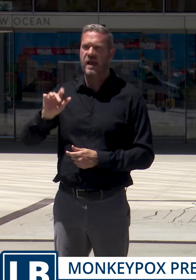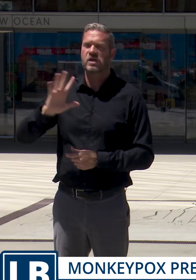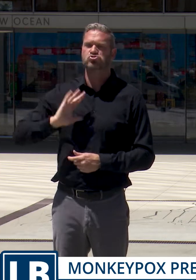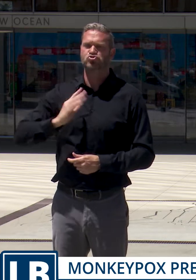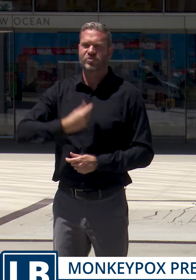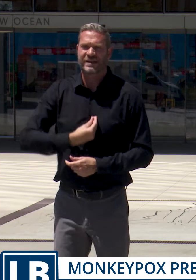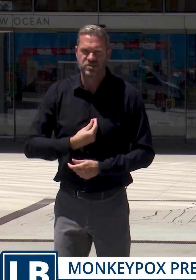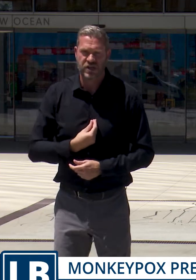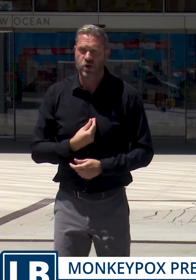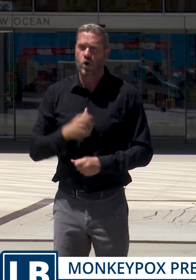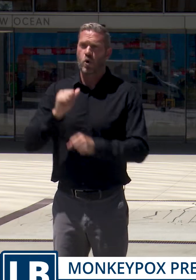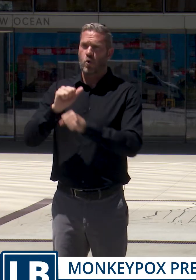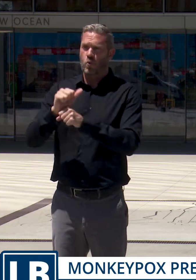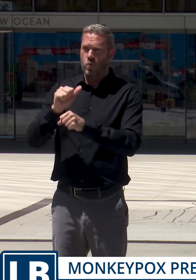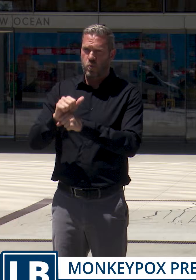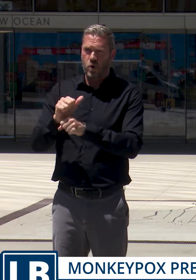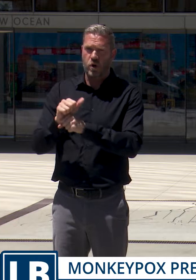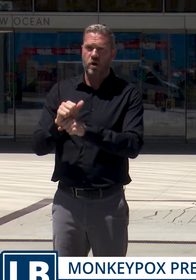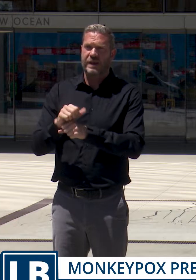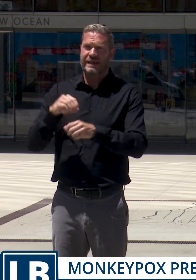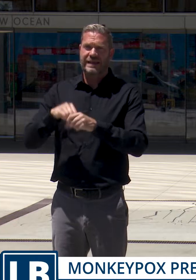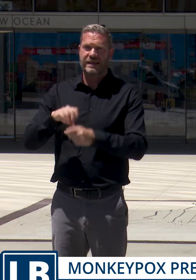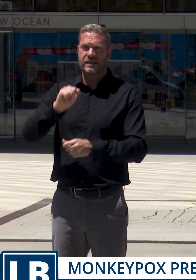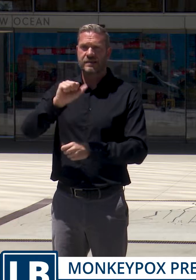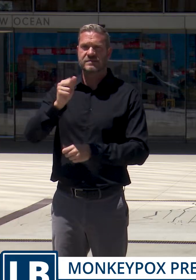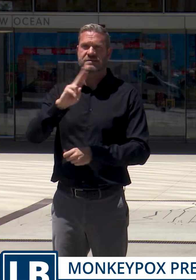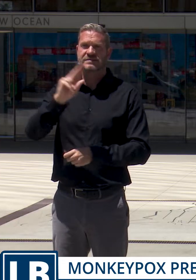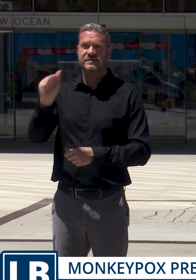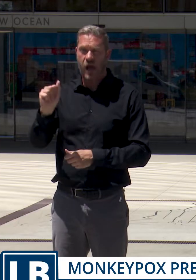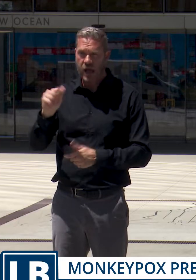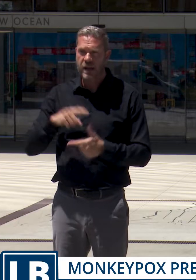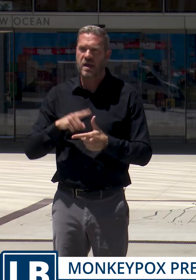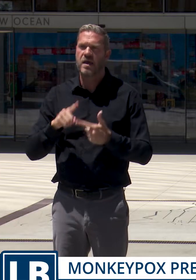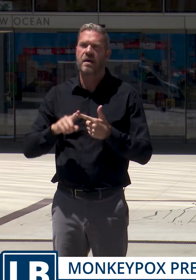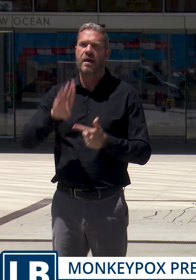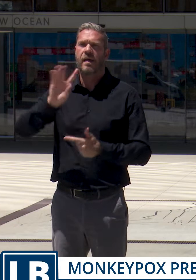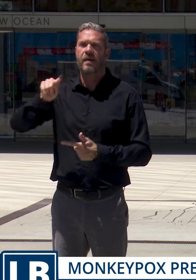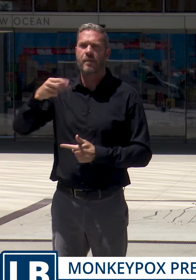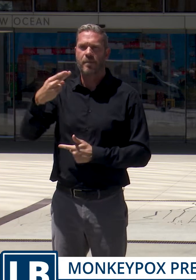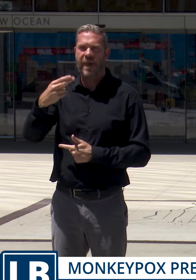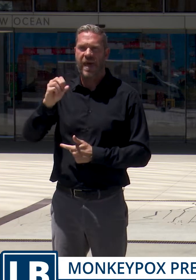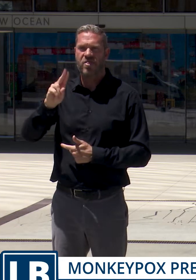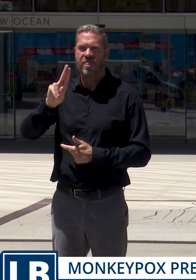clubs circuit parties or sex parties where they had anonymous sex or sex with multiple partners